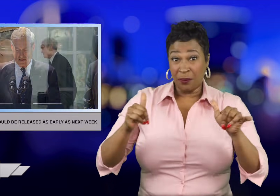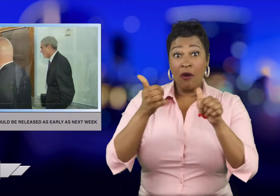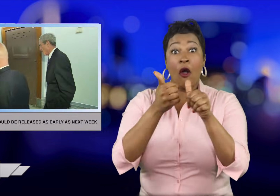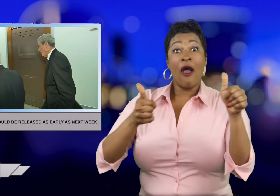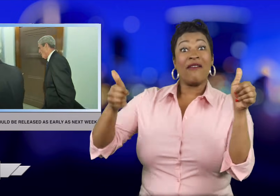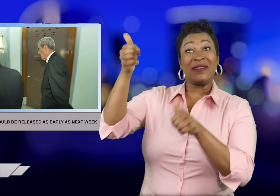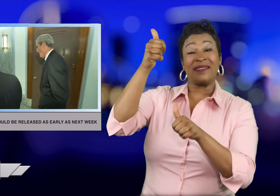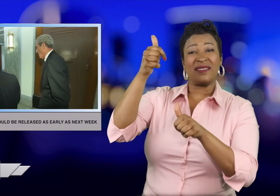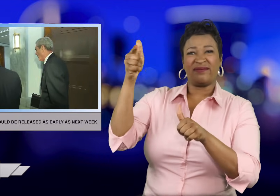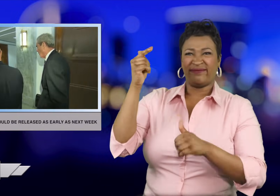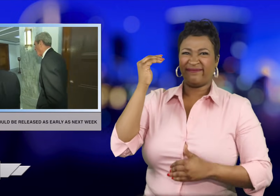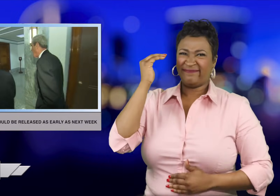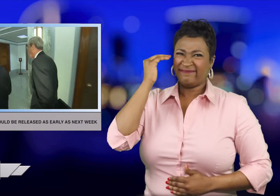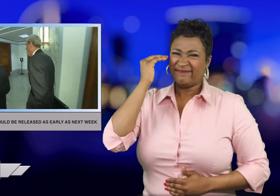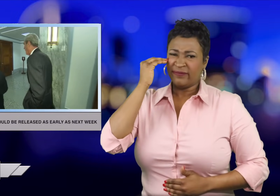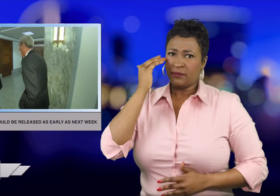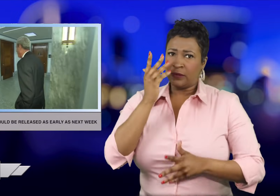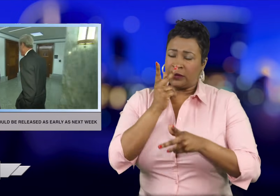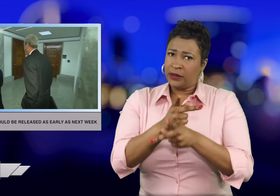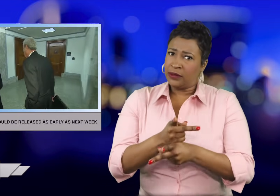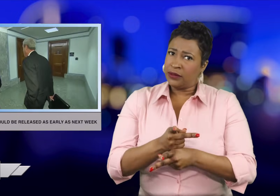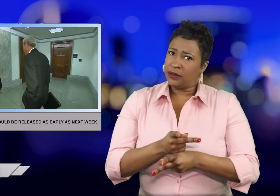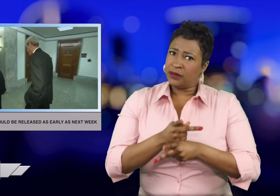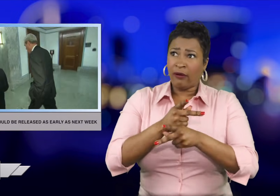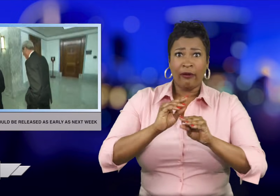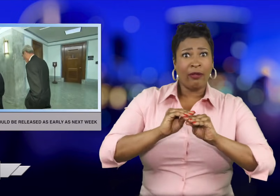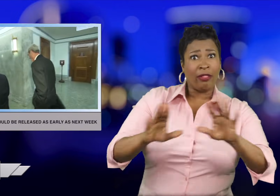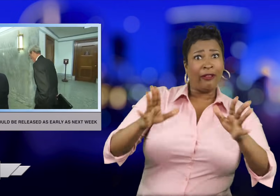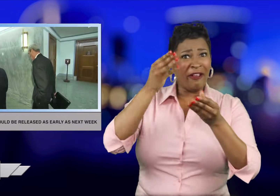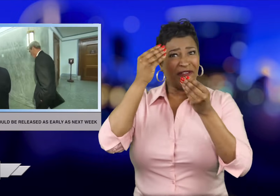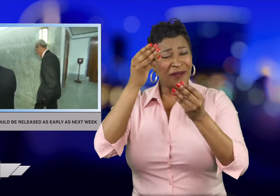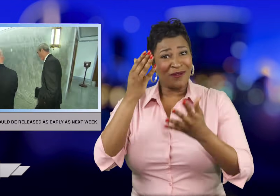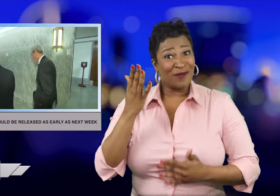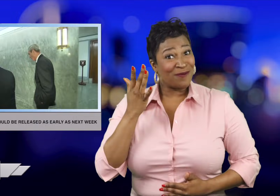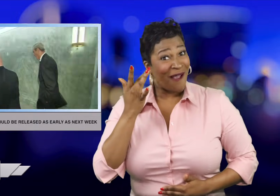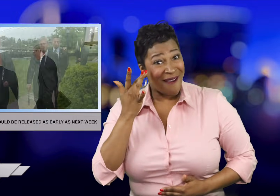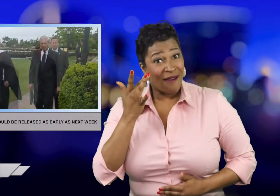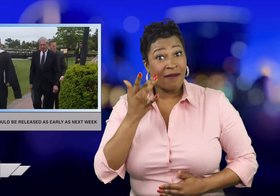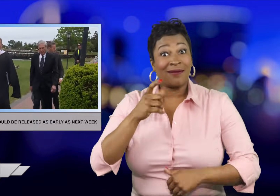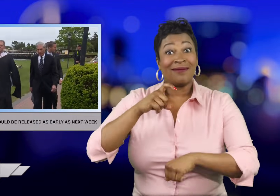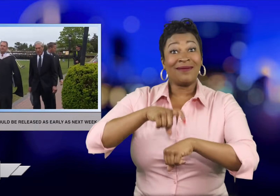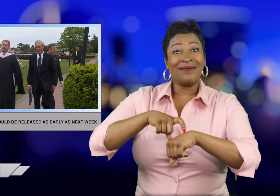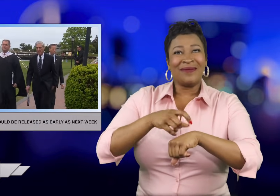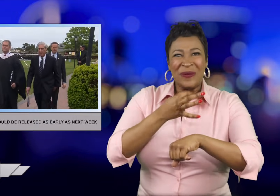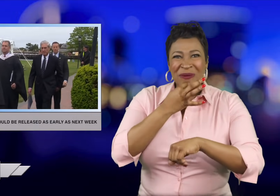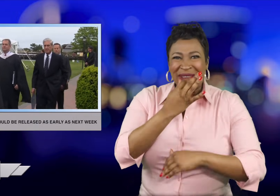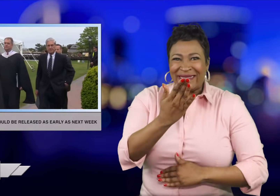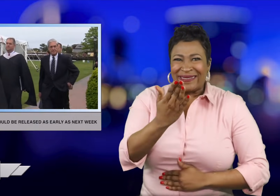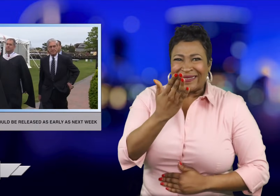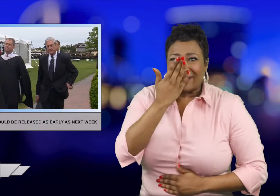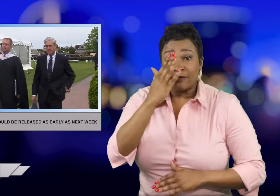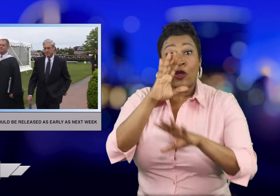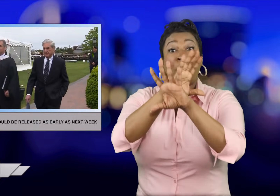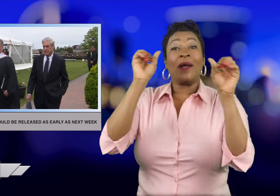At the same time officials are mindful about not interfering with White House diplomatic